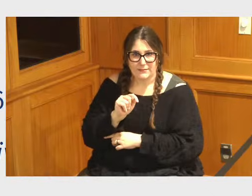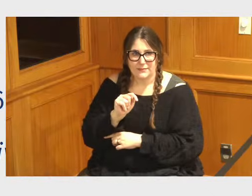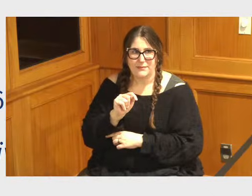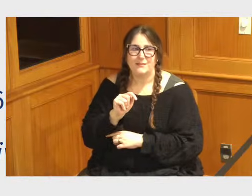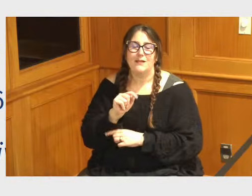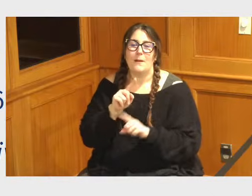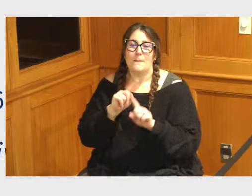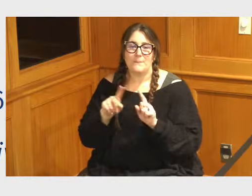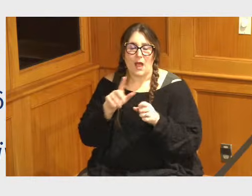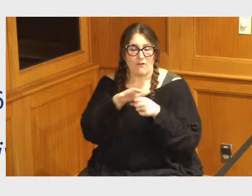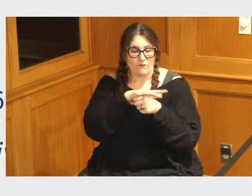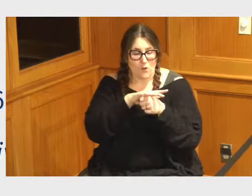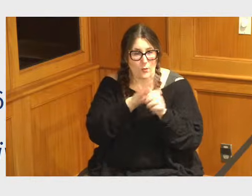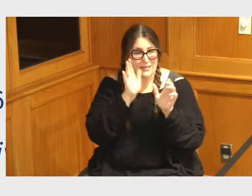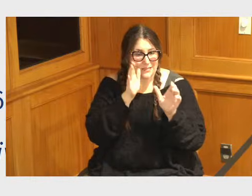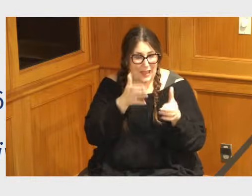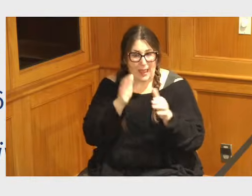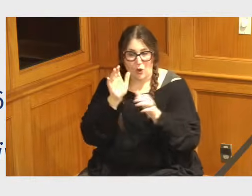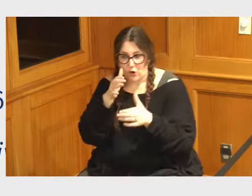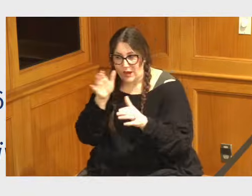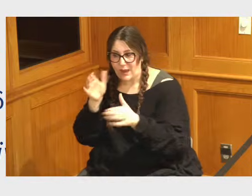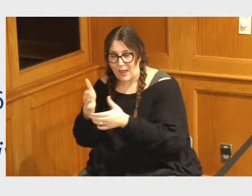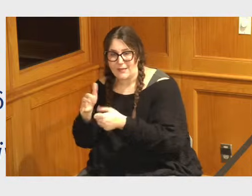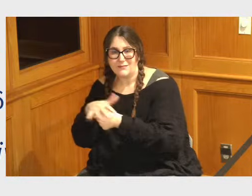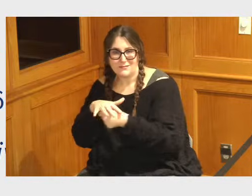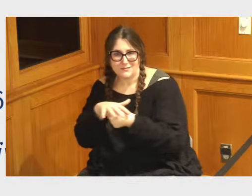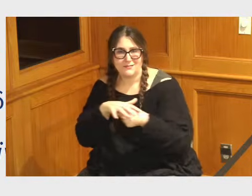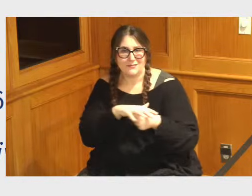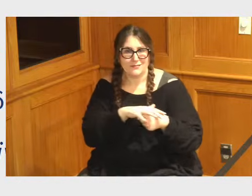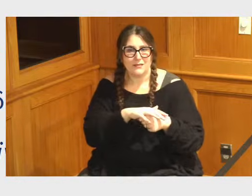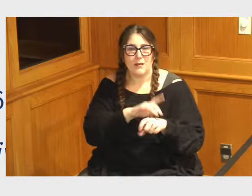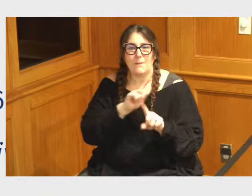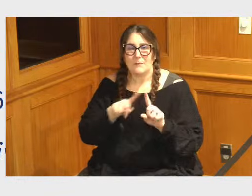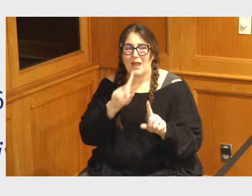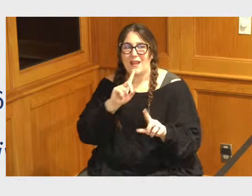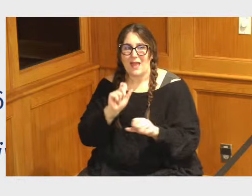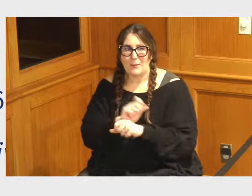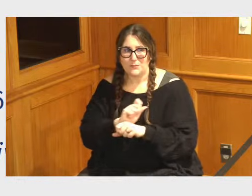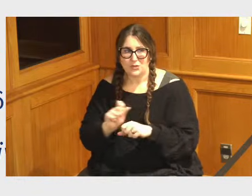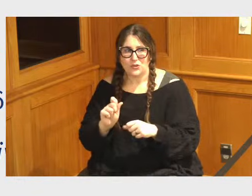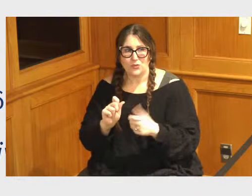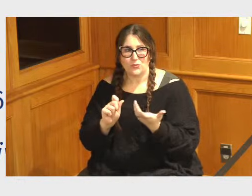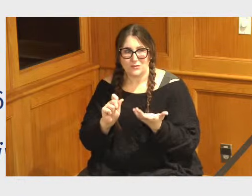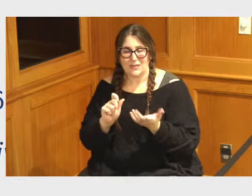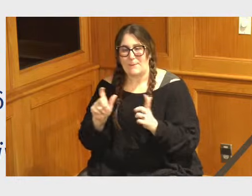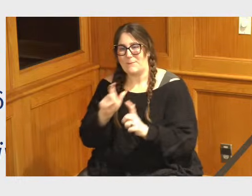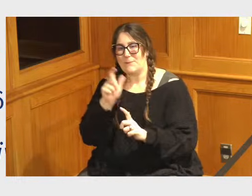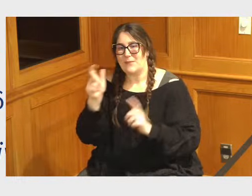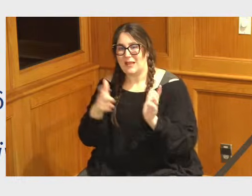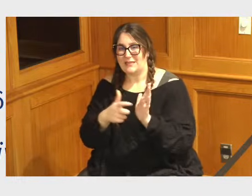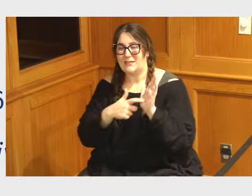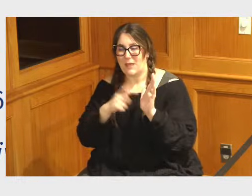tiny homes and outside the city to move the money, but there's absolute big demand for this program